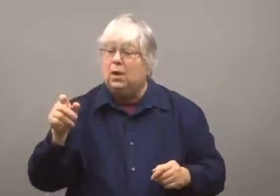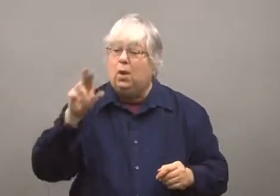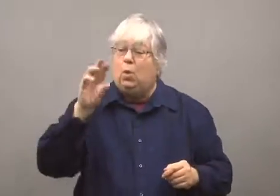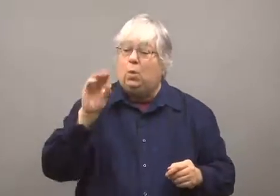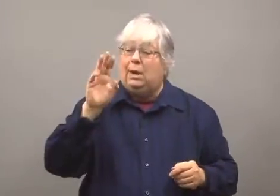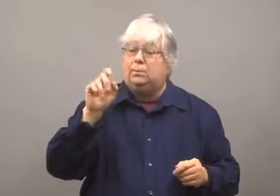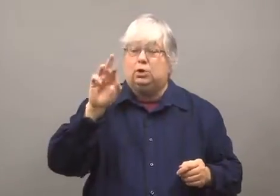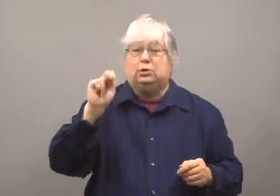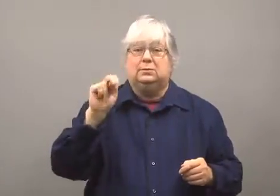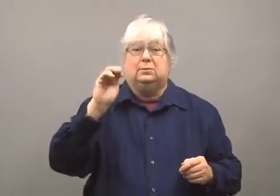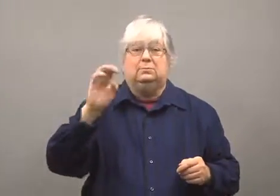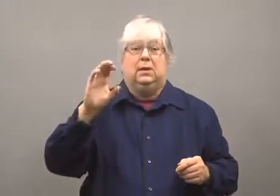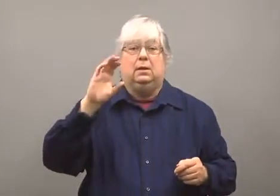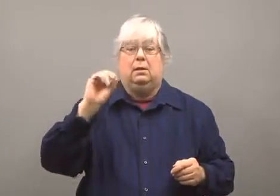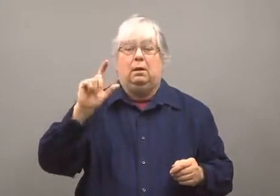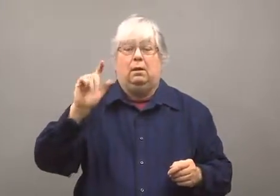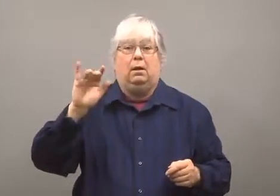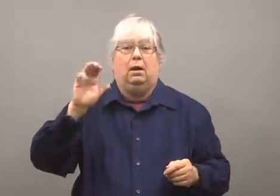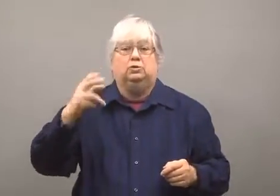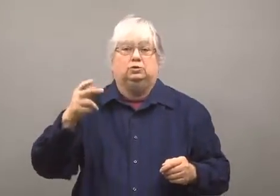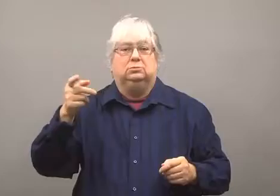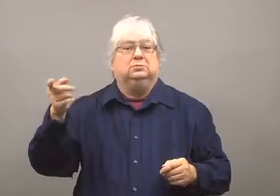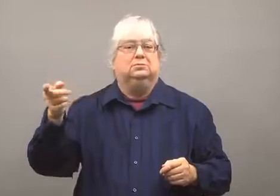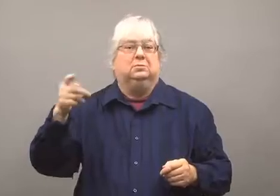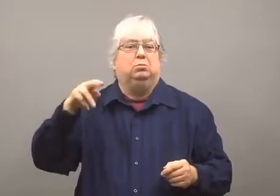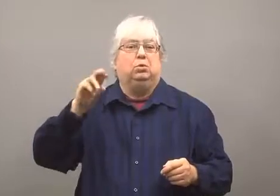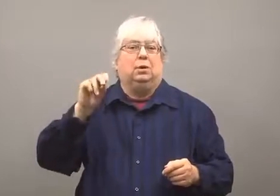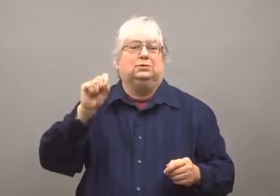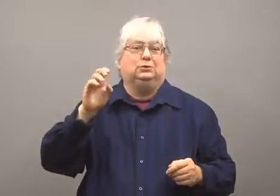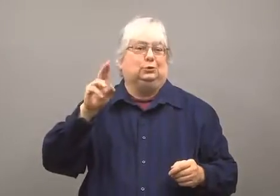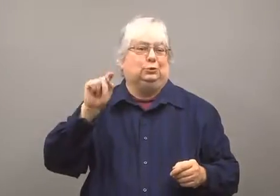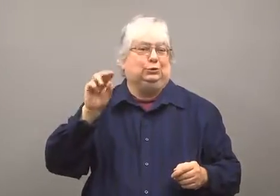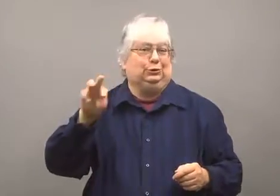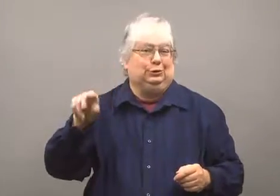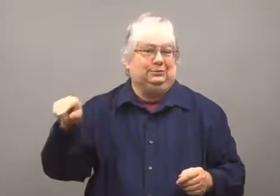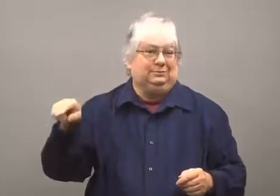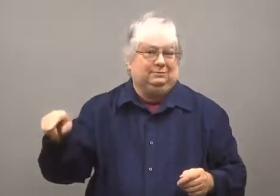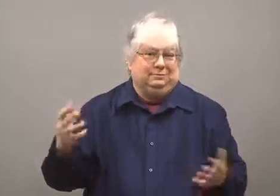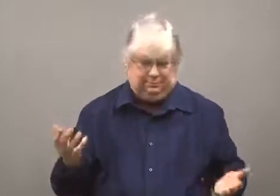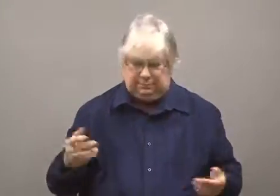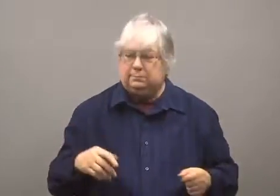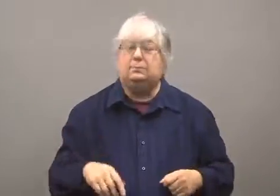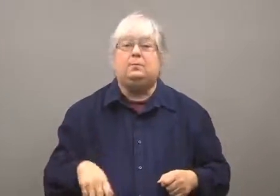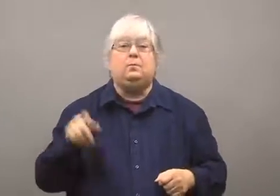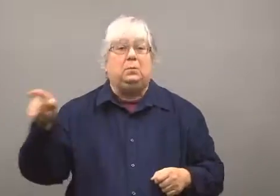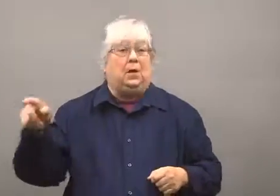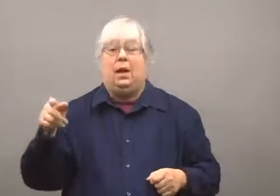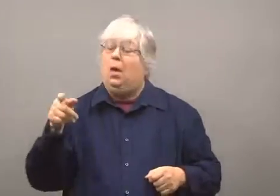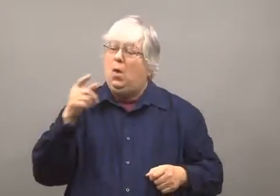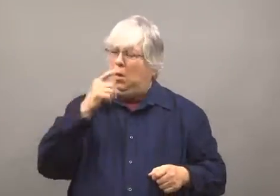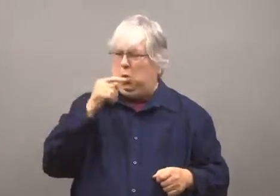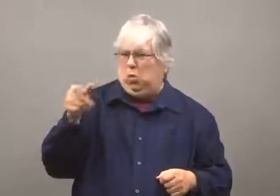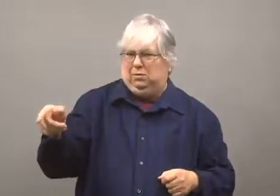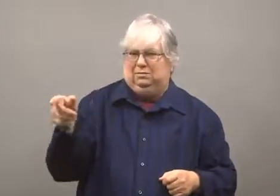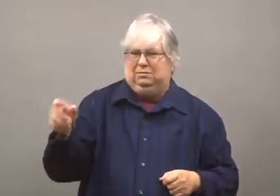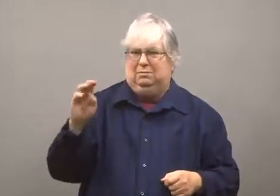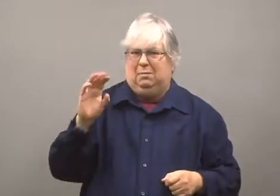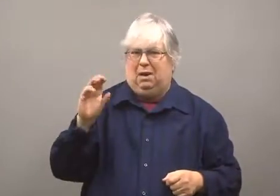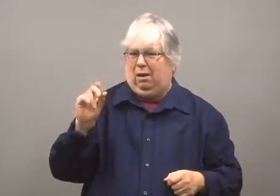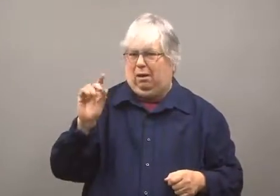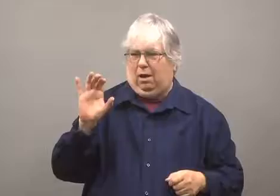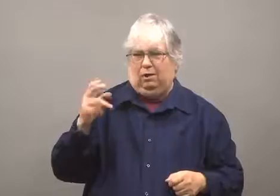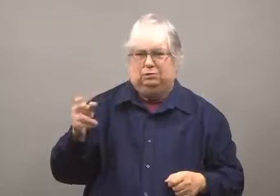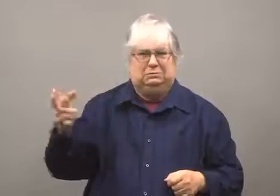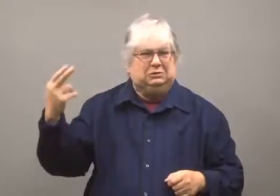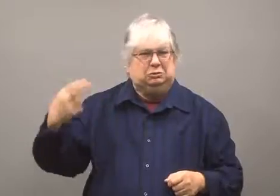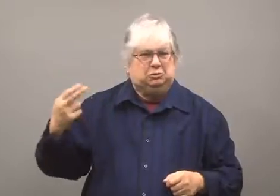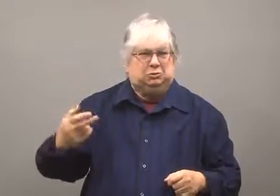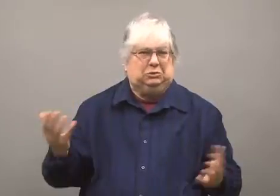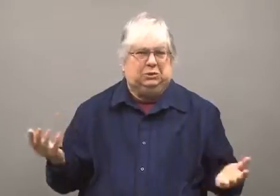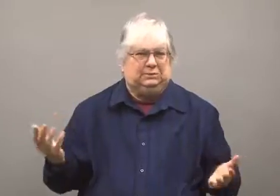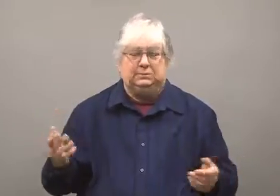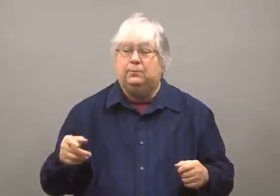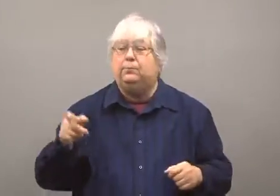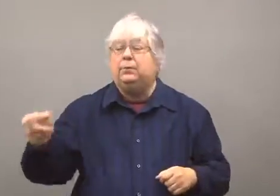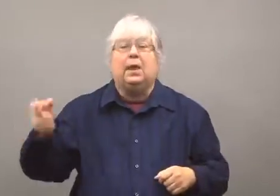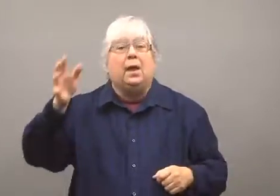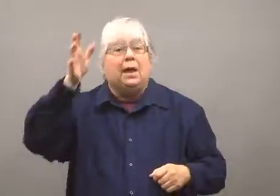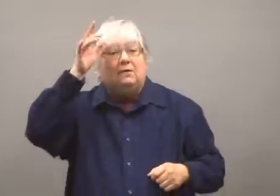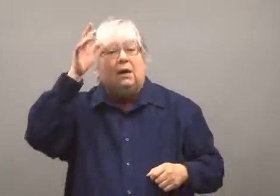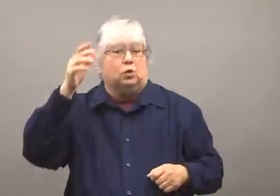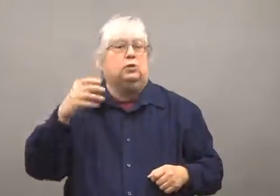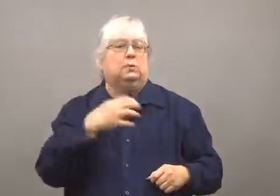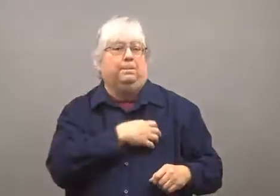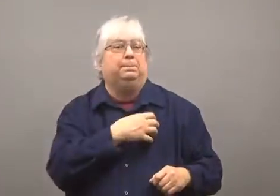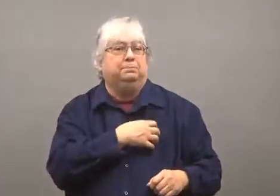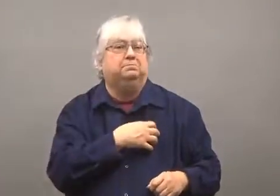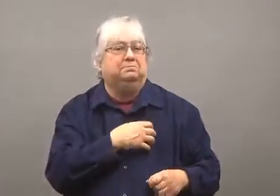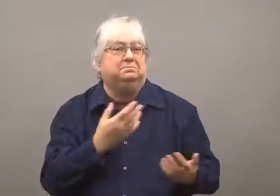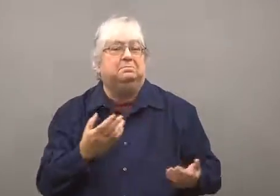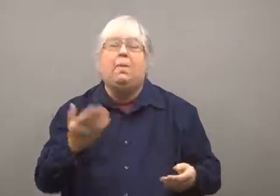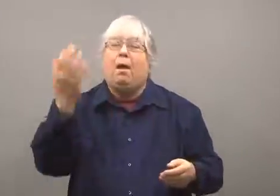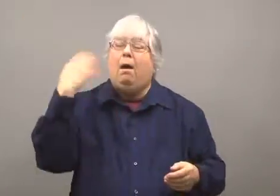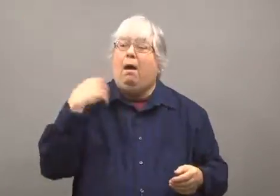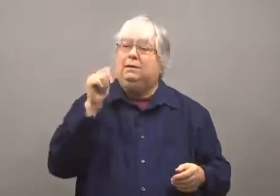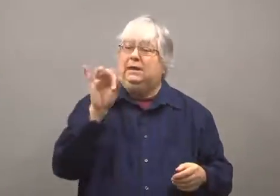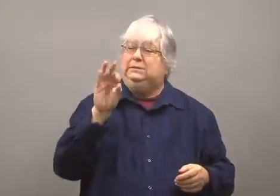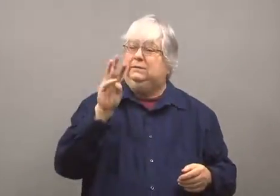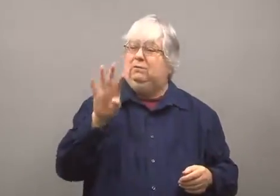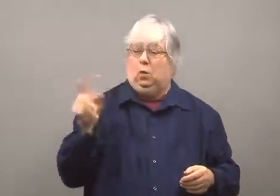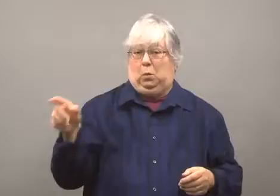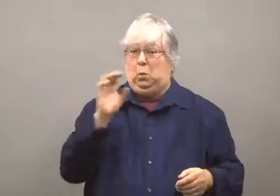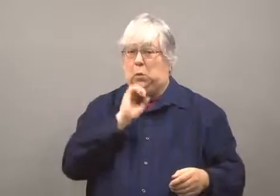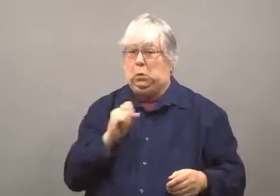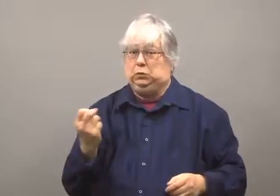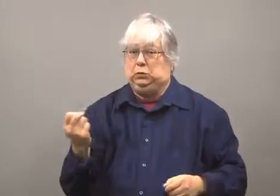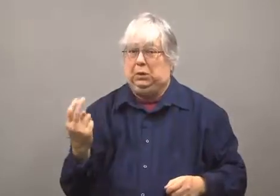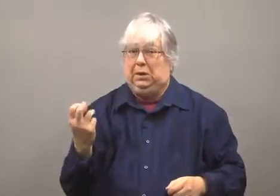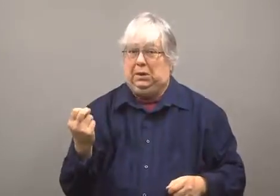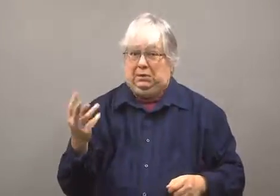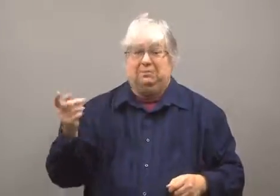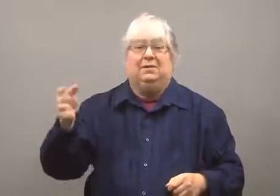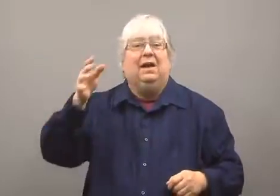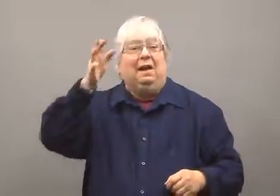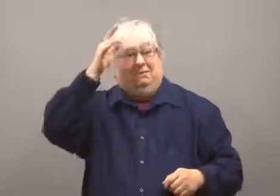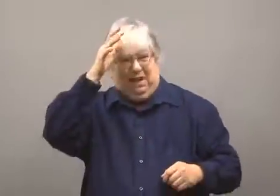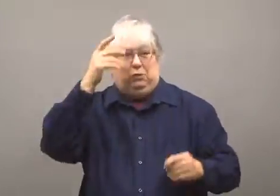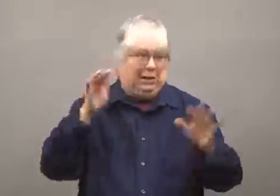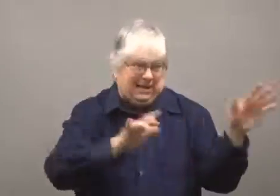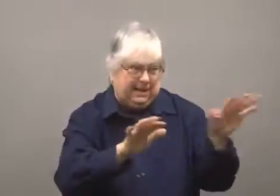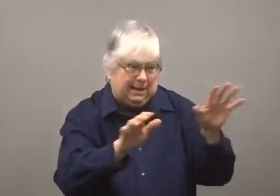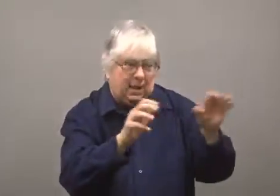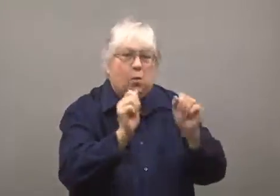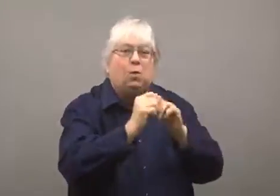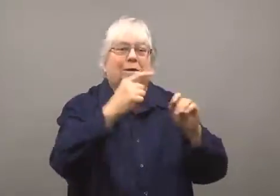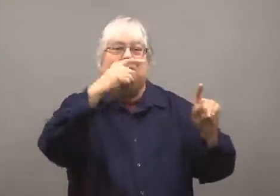Robert McColloch was the prosecutor. Here's a little about him. His father was a police officer.